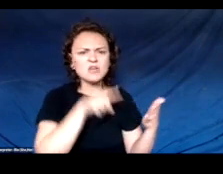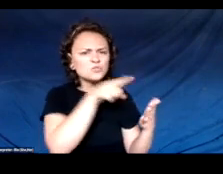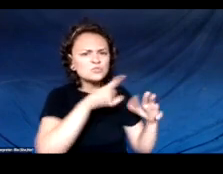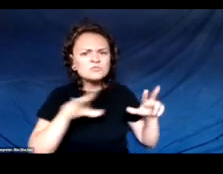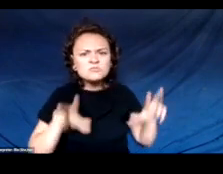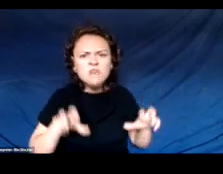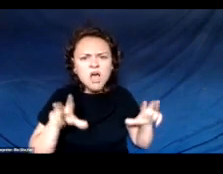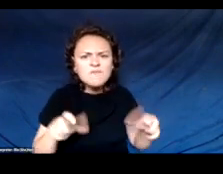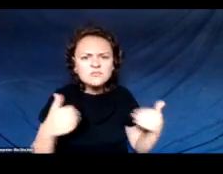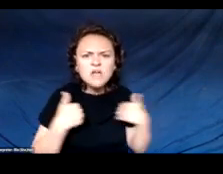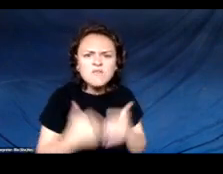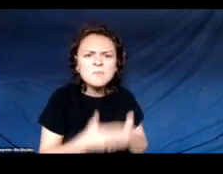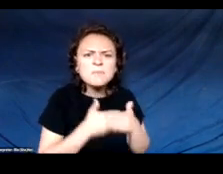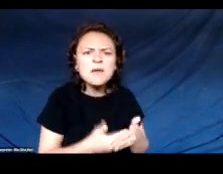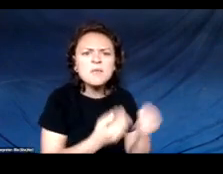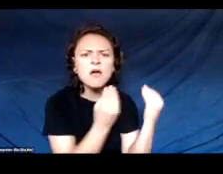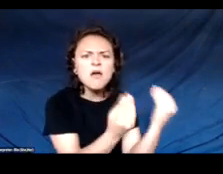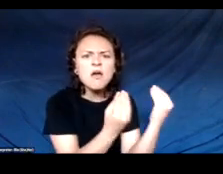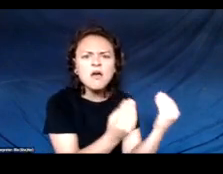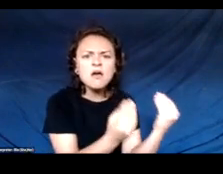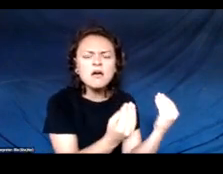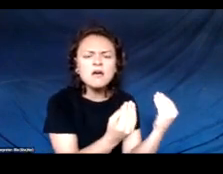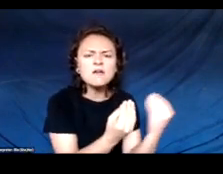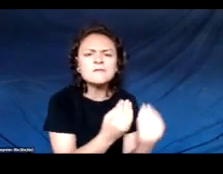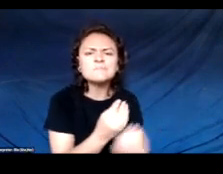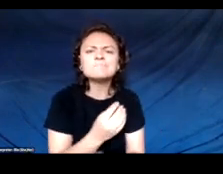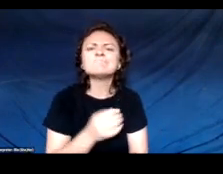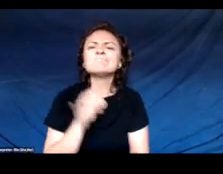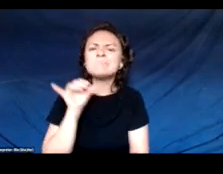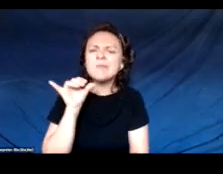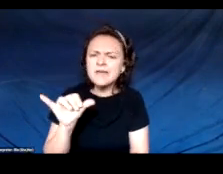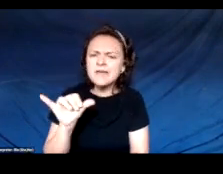That has been the hardest.